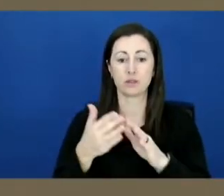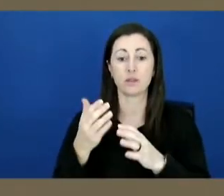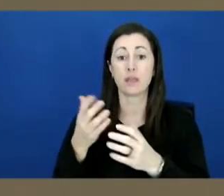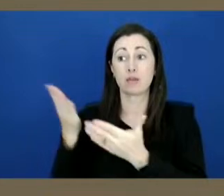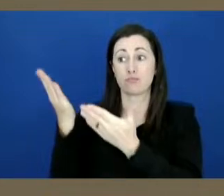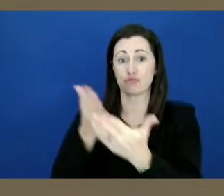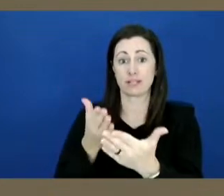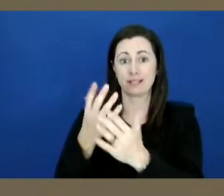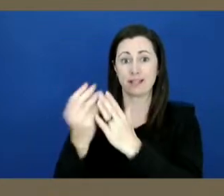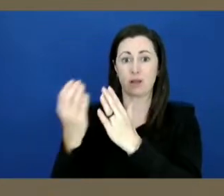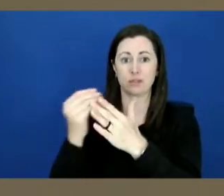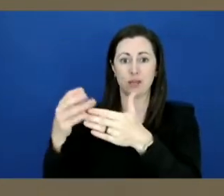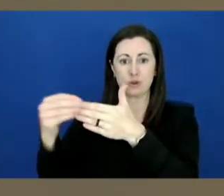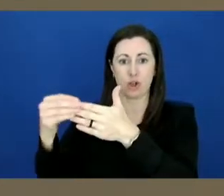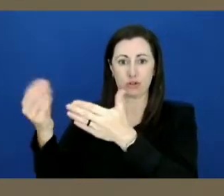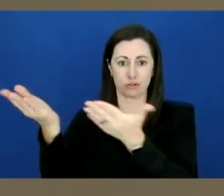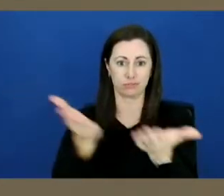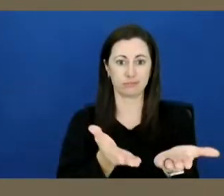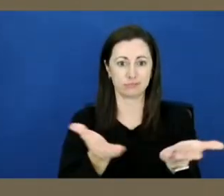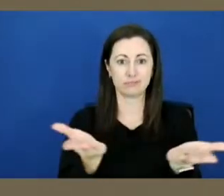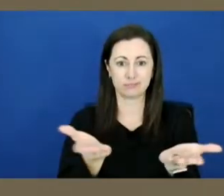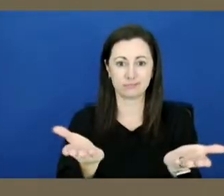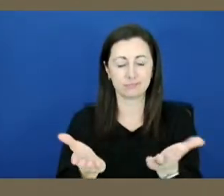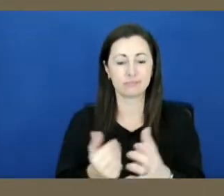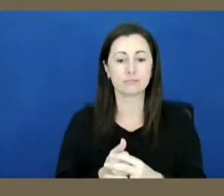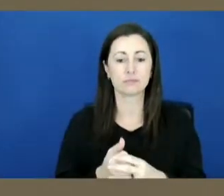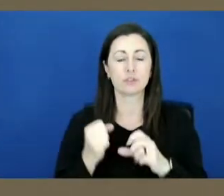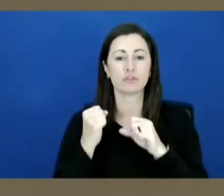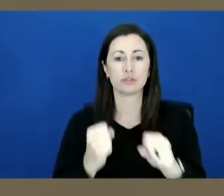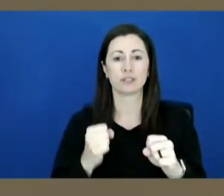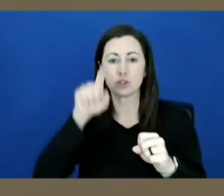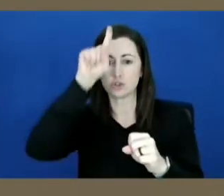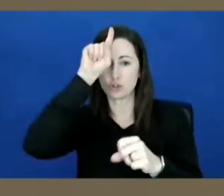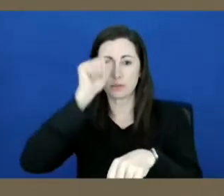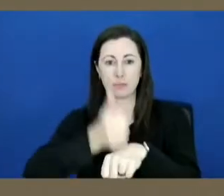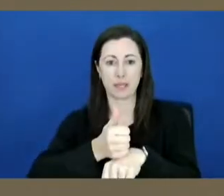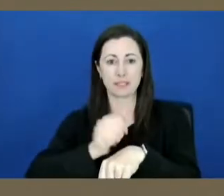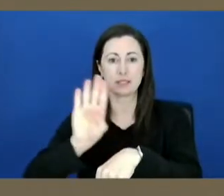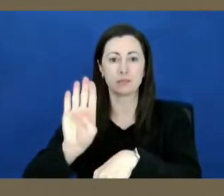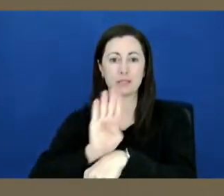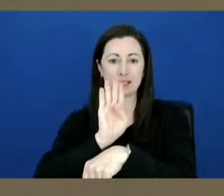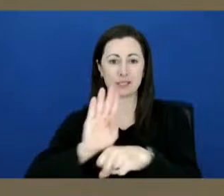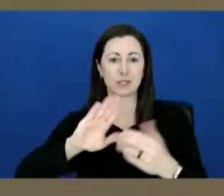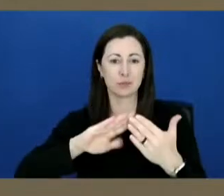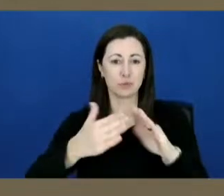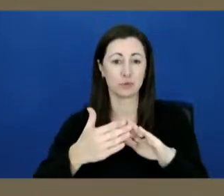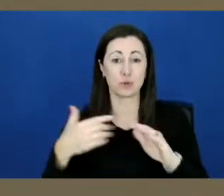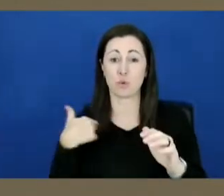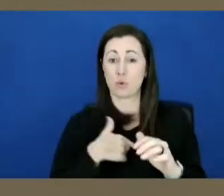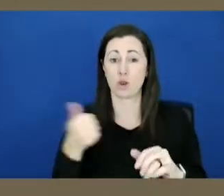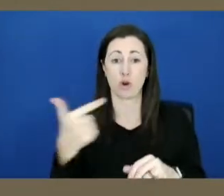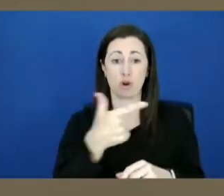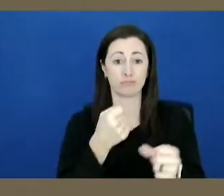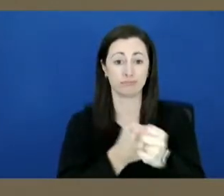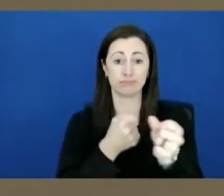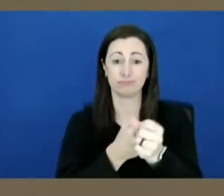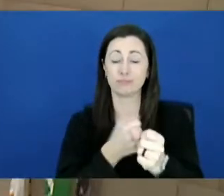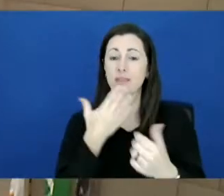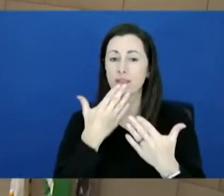INTO OUR COMMUNITY, WHICH BRINGS OUTSIDE DOLLARS IN AND IT